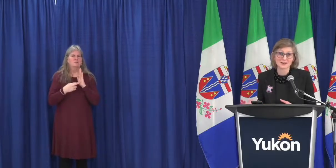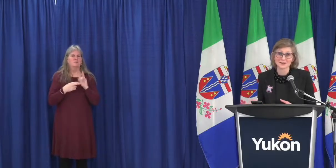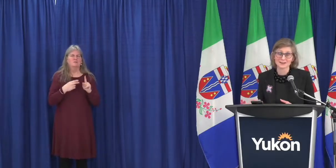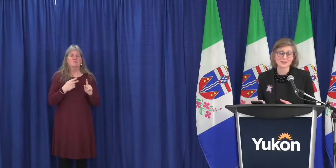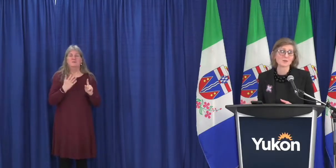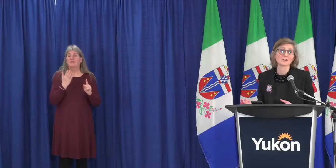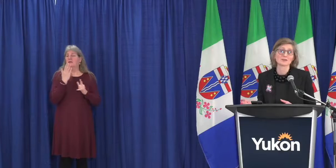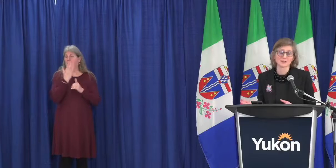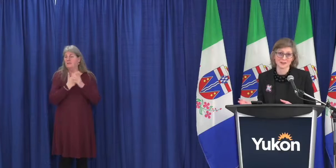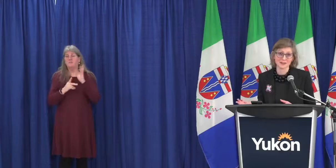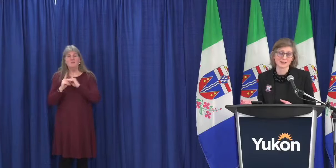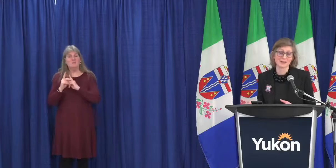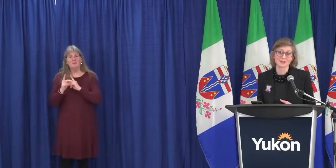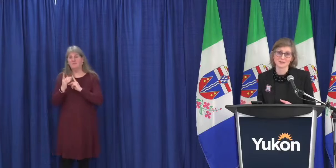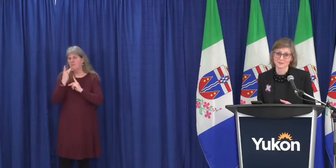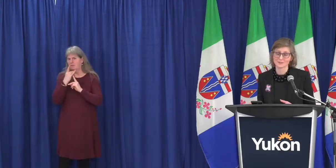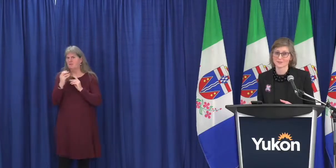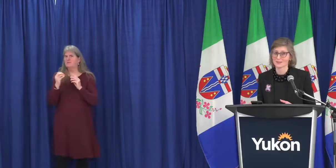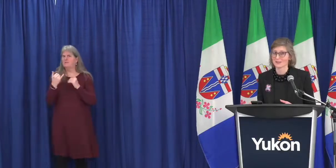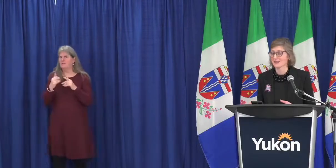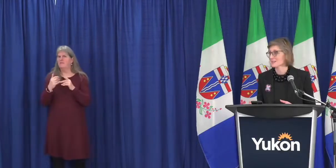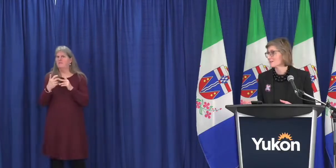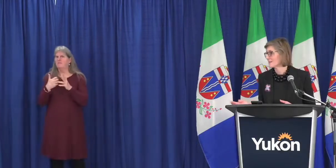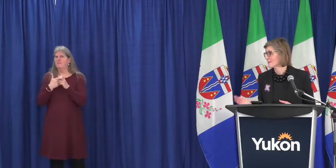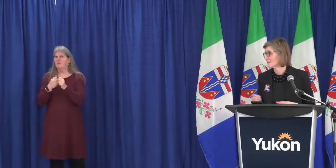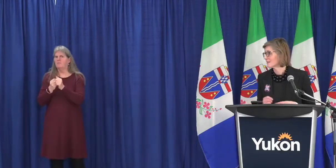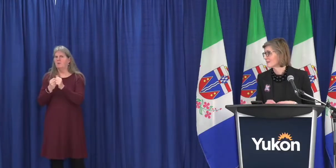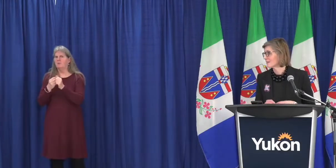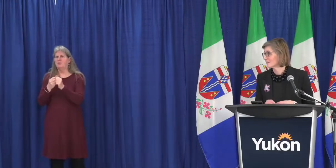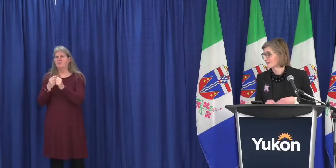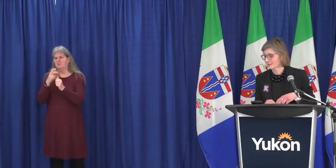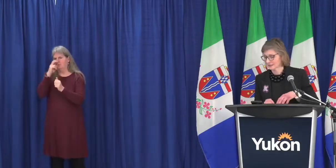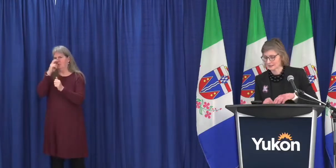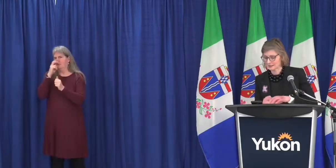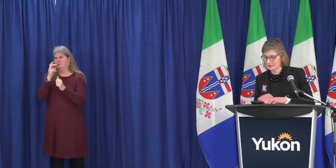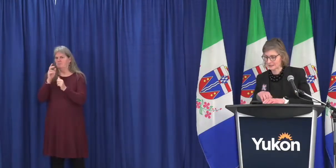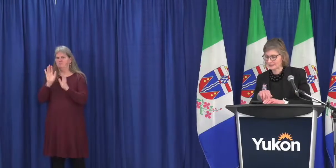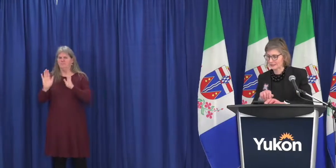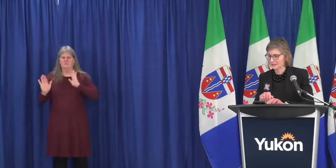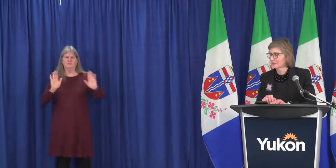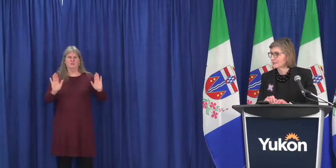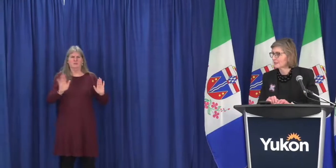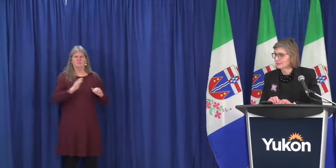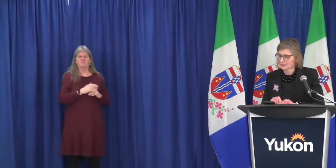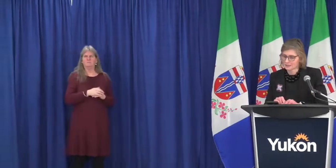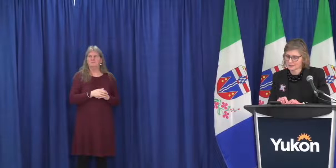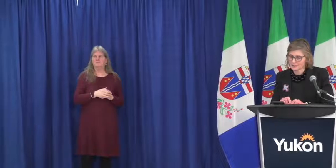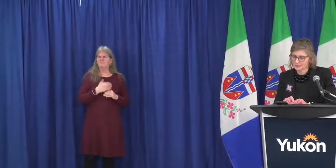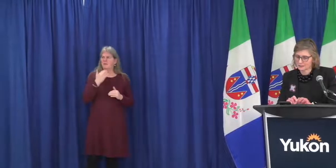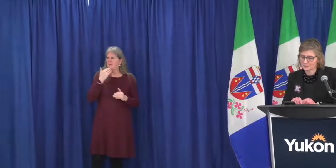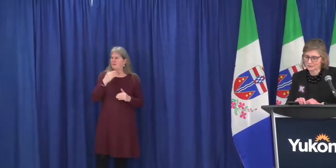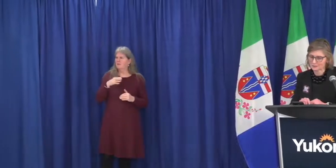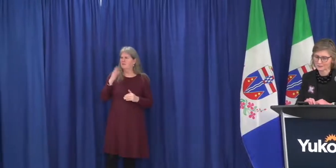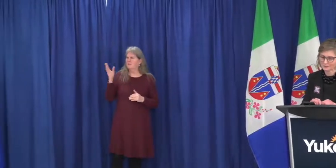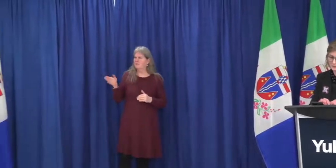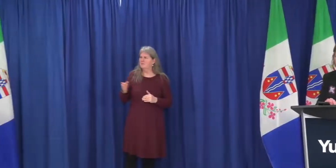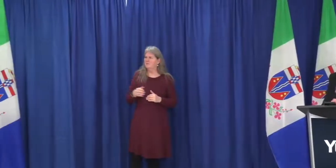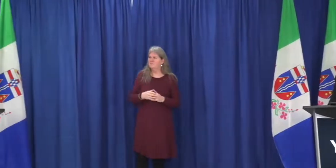And that's wonderful. And I thank you. Thanks. Sure. Thanks, Chris. Look, I think, you know, we've all gone